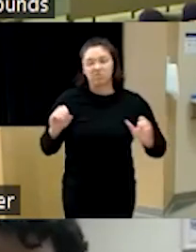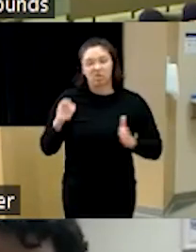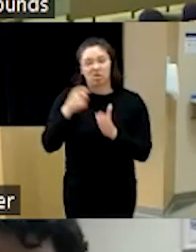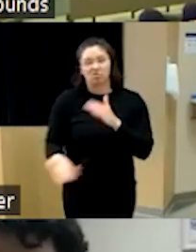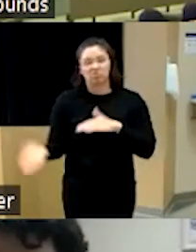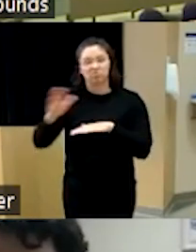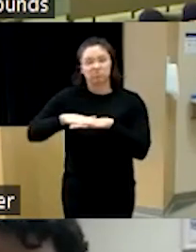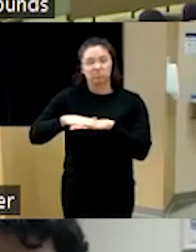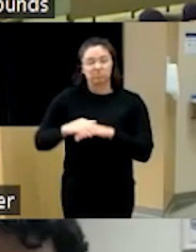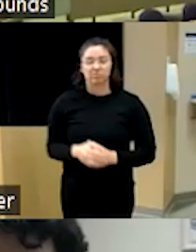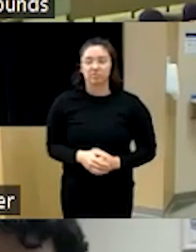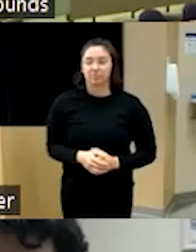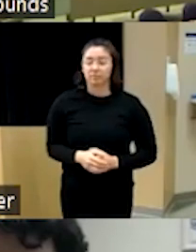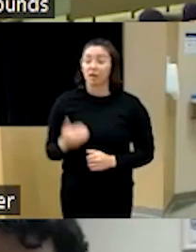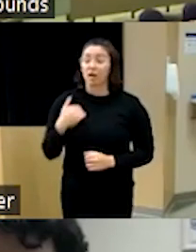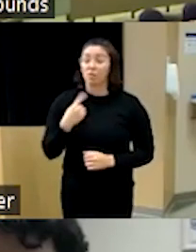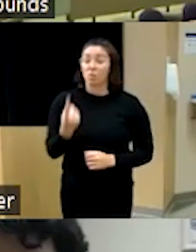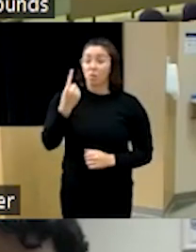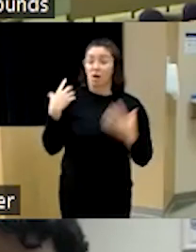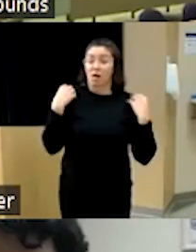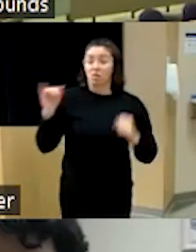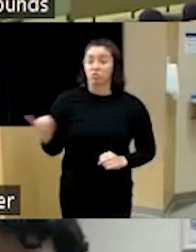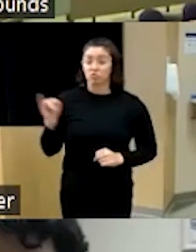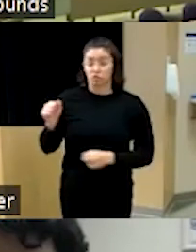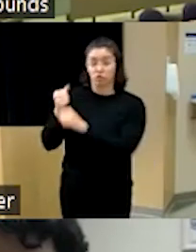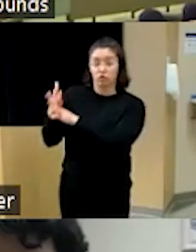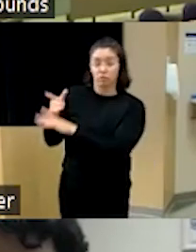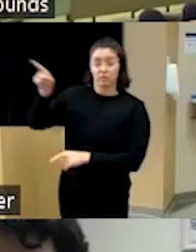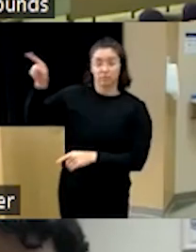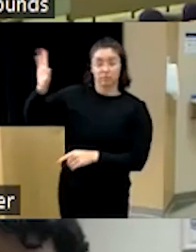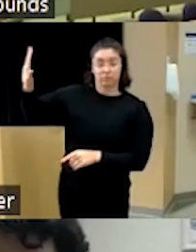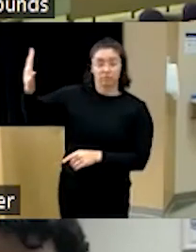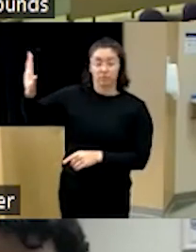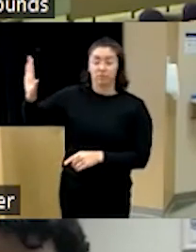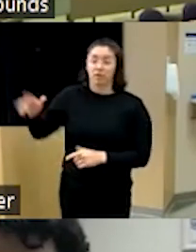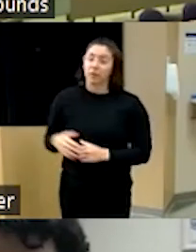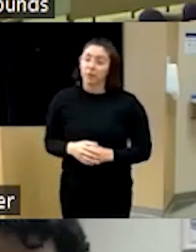um we know we have one health insurance in Germany which is very interested in pain therapy and they